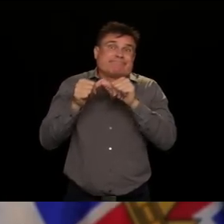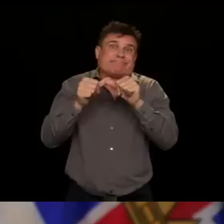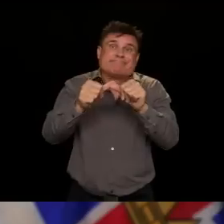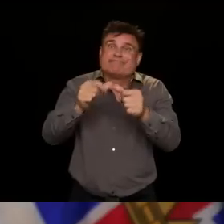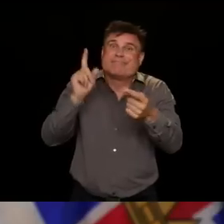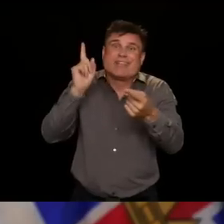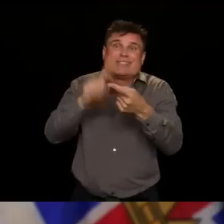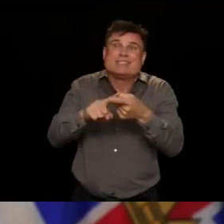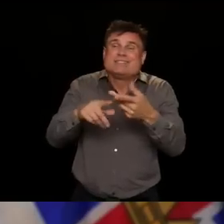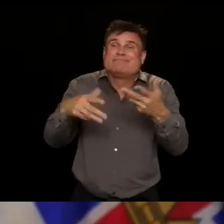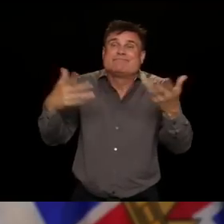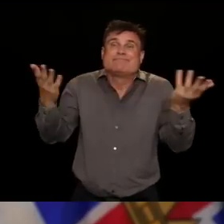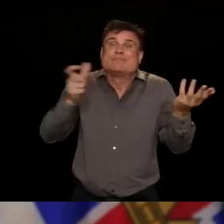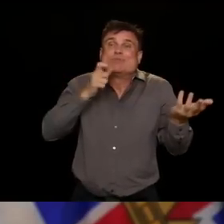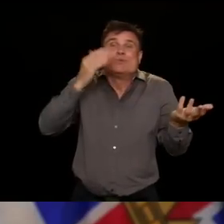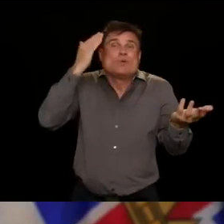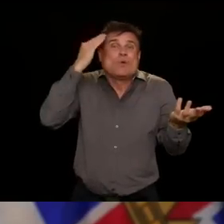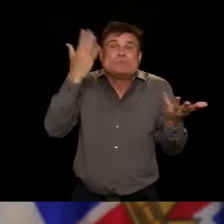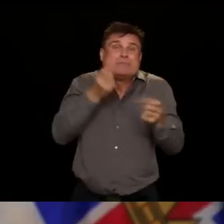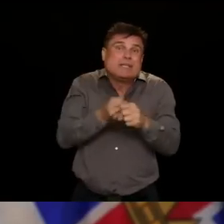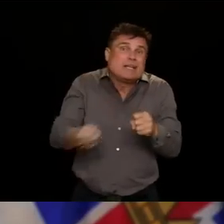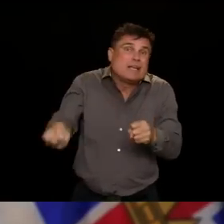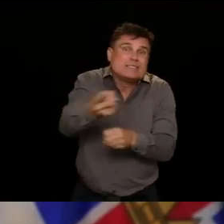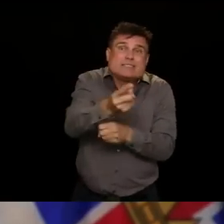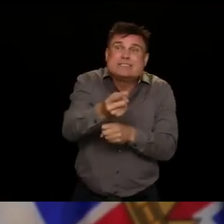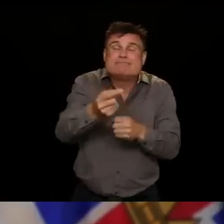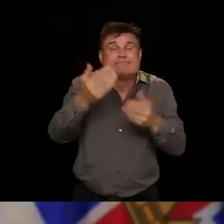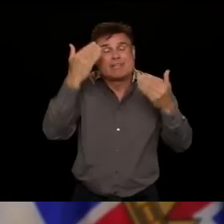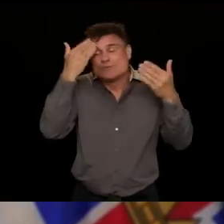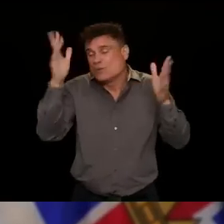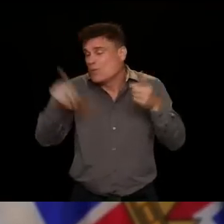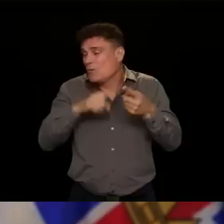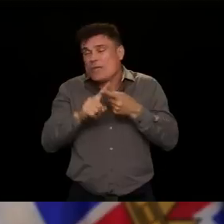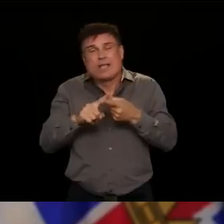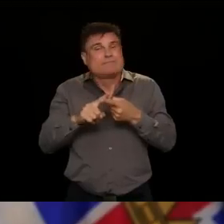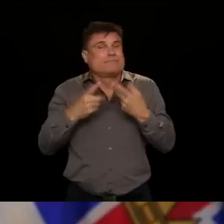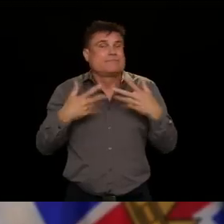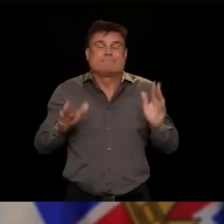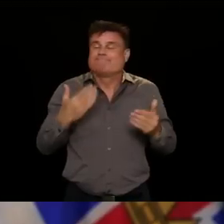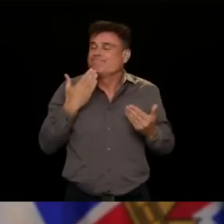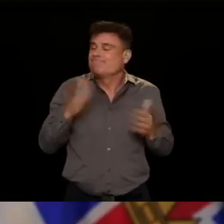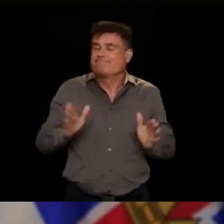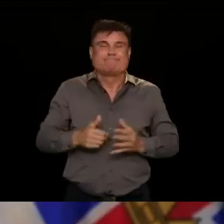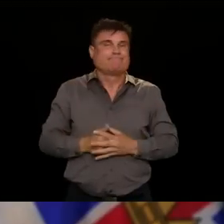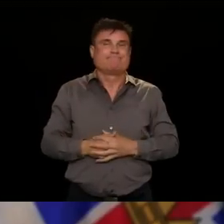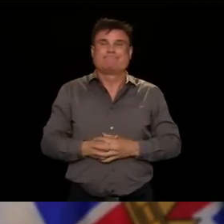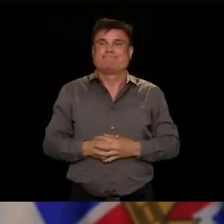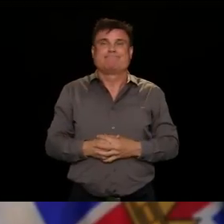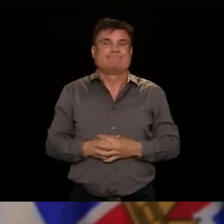And we will get through this. This is not going to be for ever. But it is going to be for now